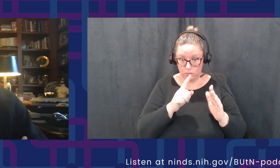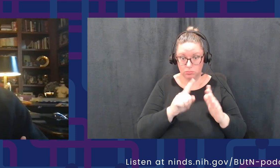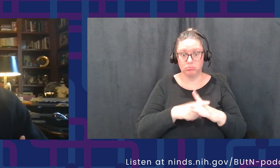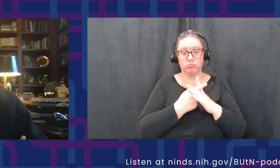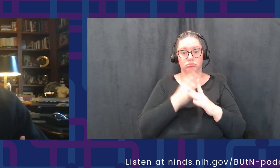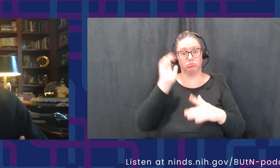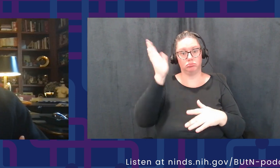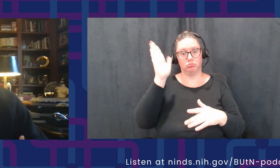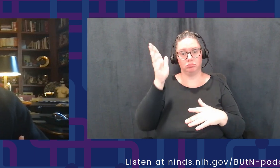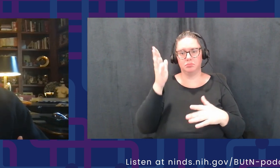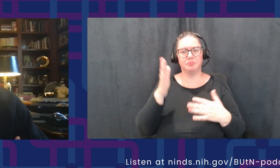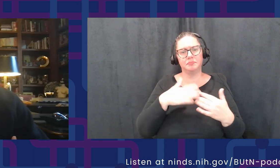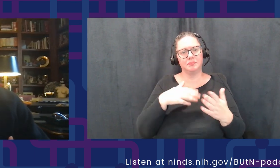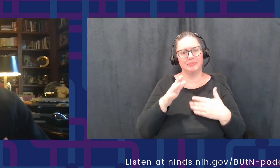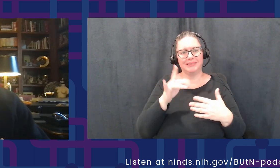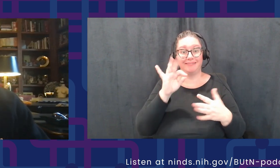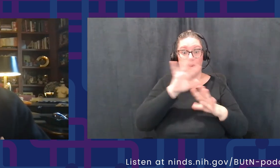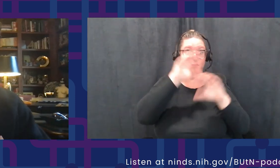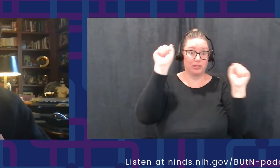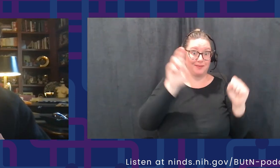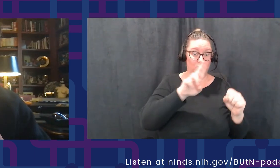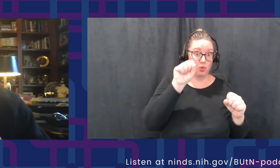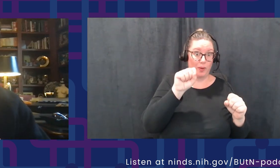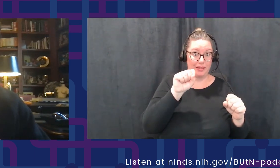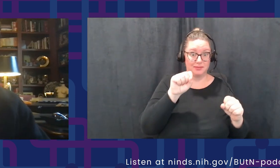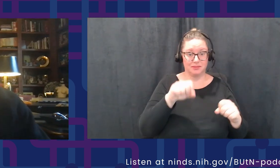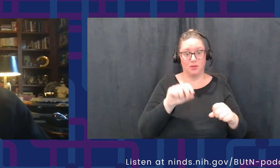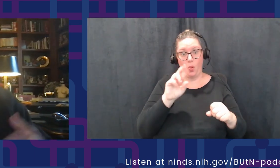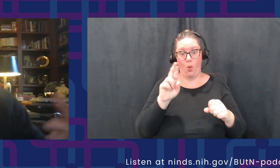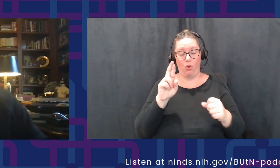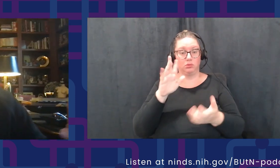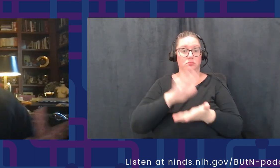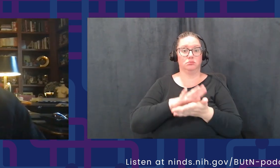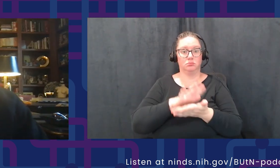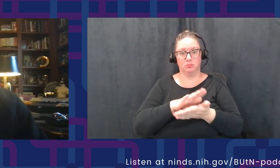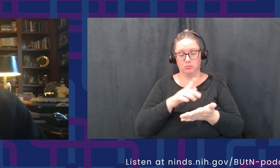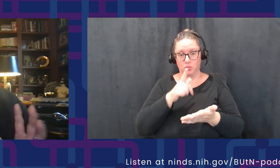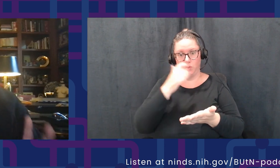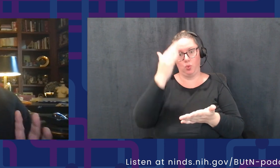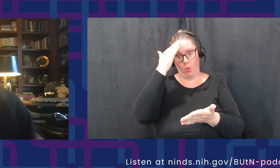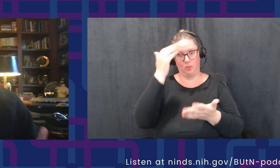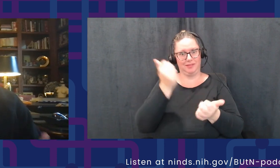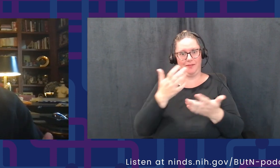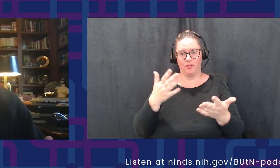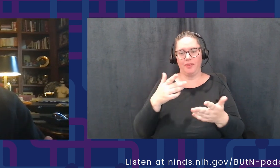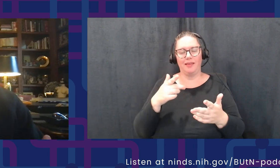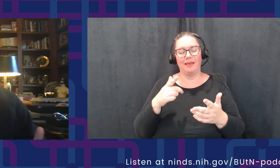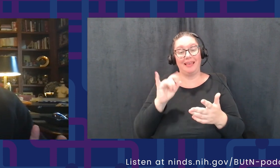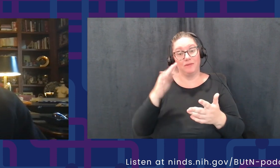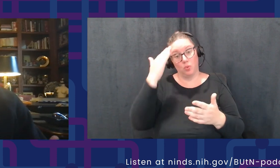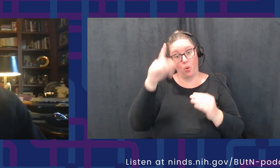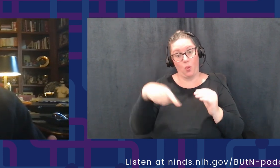you're going to go to a talk, doesn't matter if it is a president of the United States or a Nobel Lauerate that asks a question, if you know how to think about